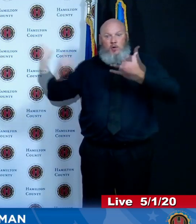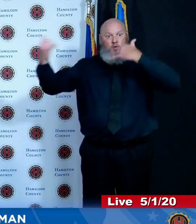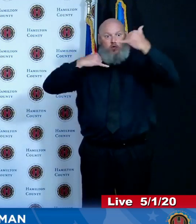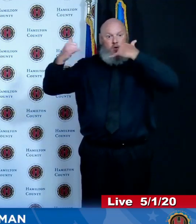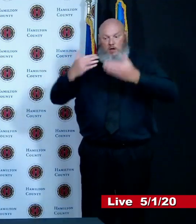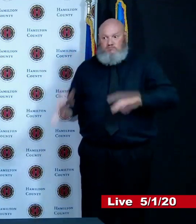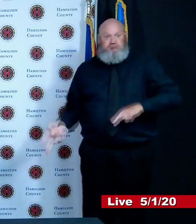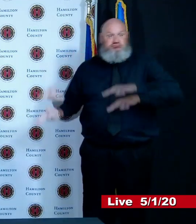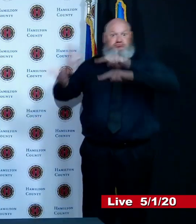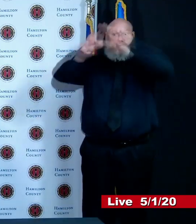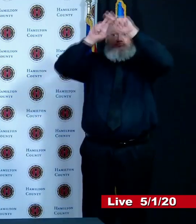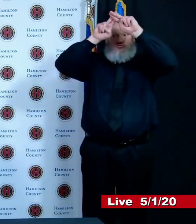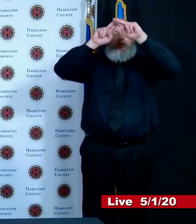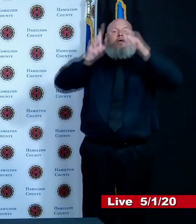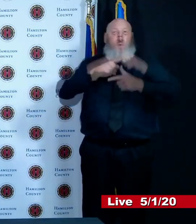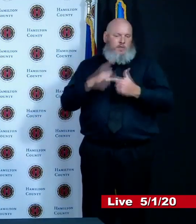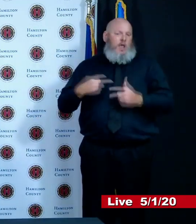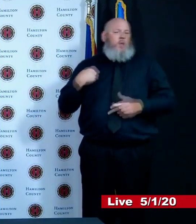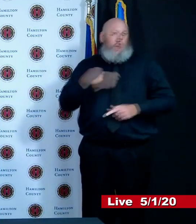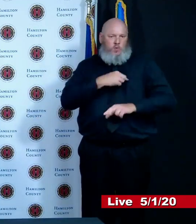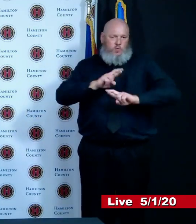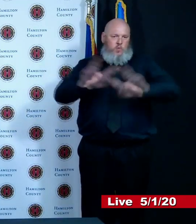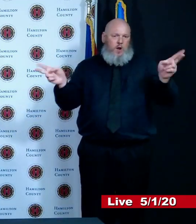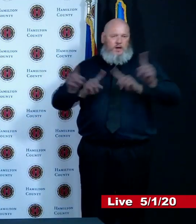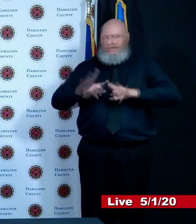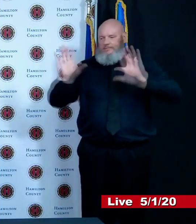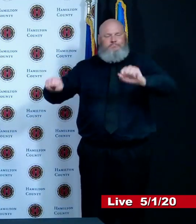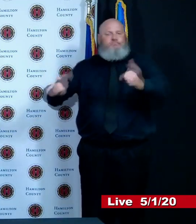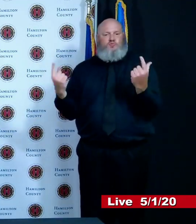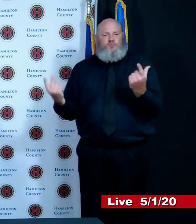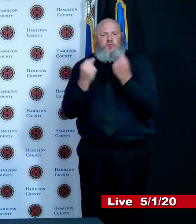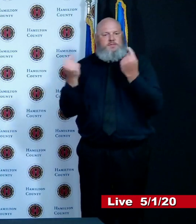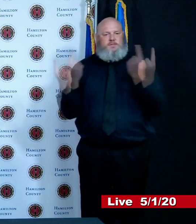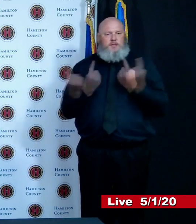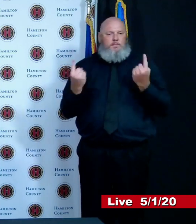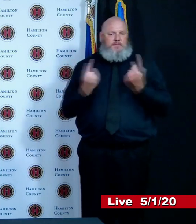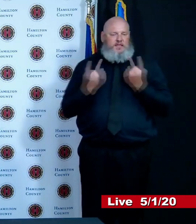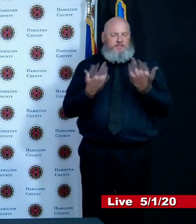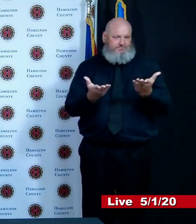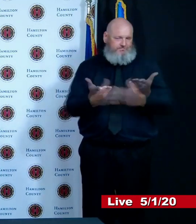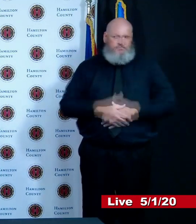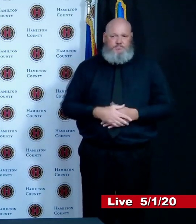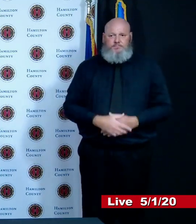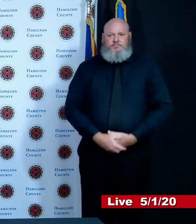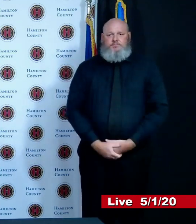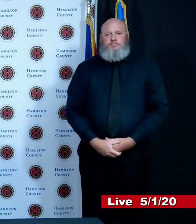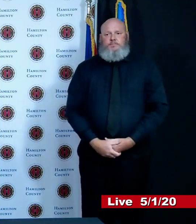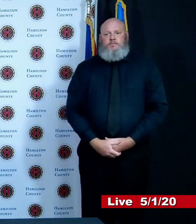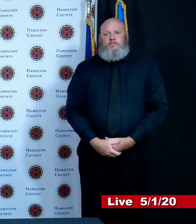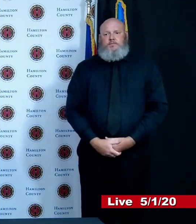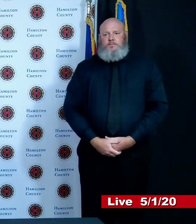and the Commissioner talked about the additional county staff that is doing